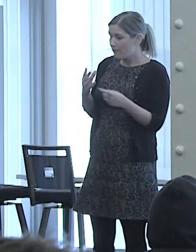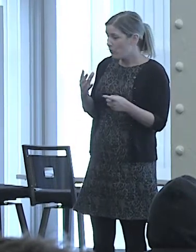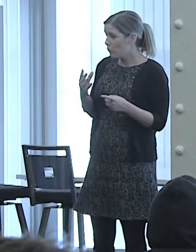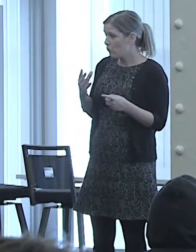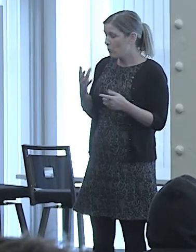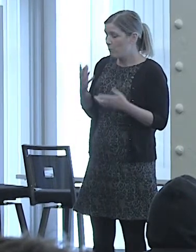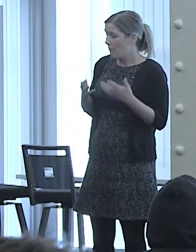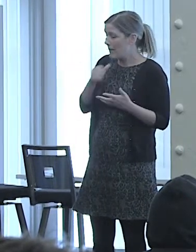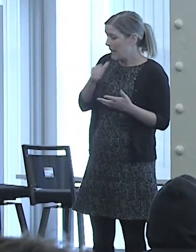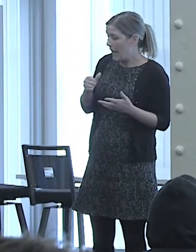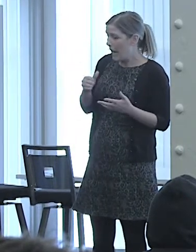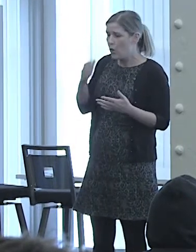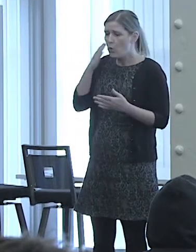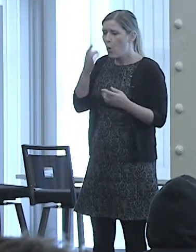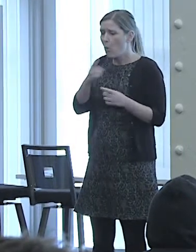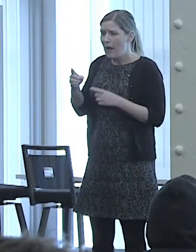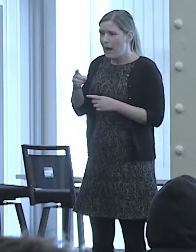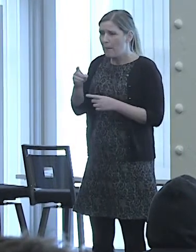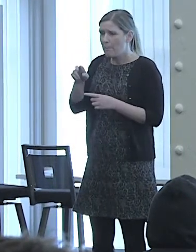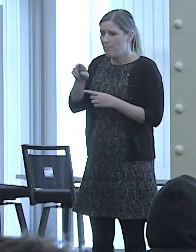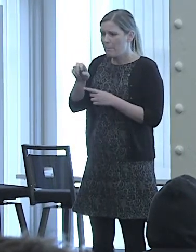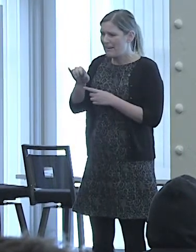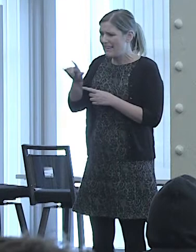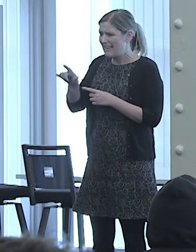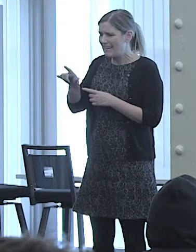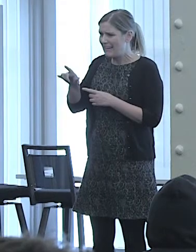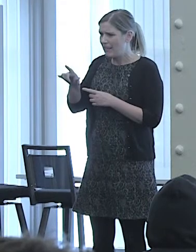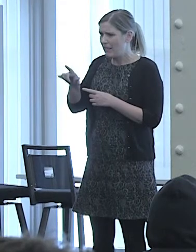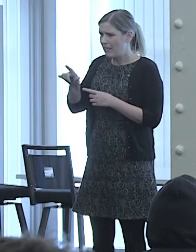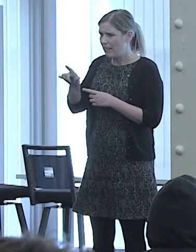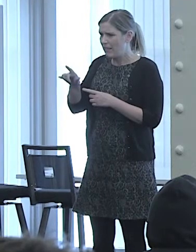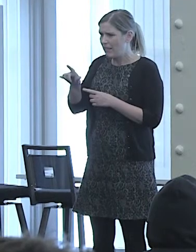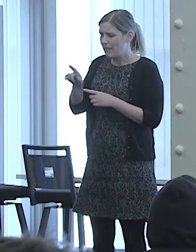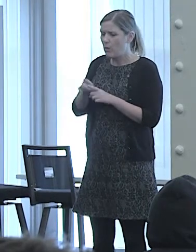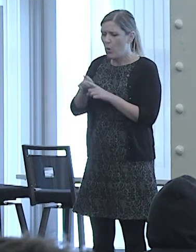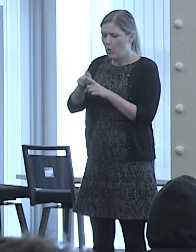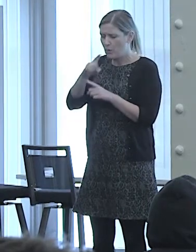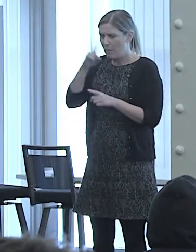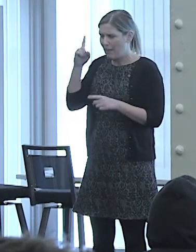know about what happened to Neli Latson. Neli Latson is also a black autistic young man,